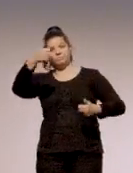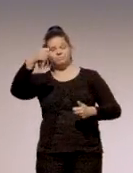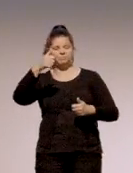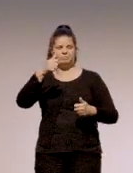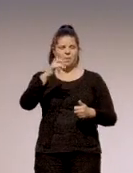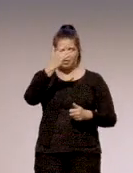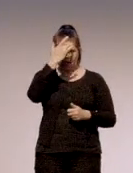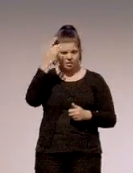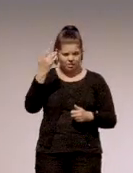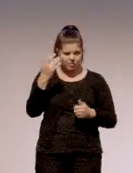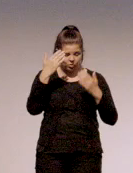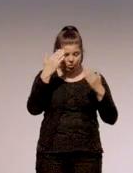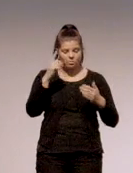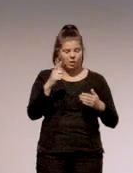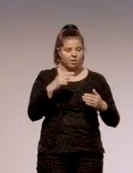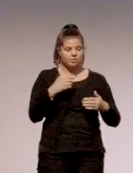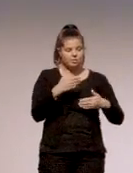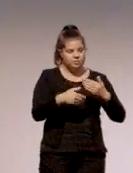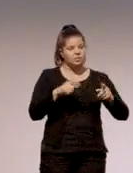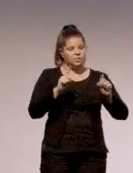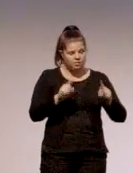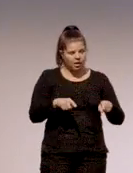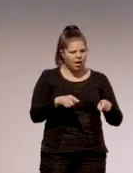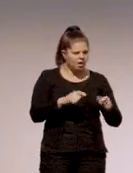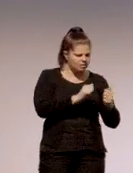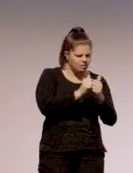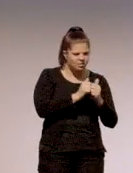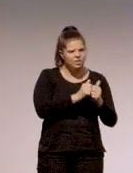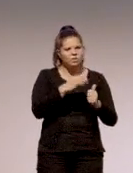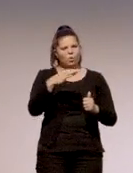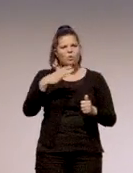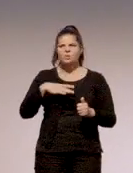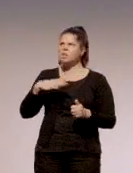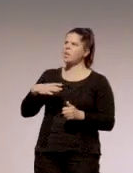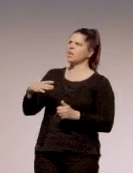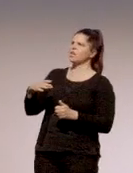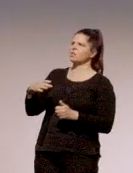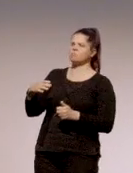a lot of this stuff happening without necessarily having to go to those higher governance levels in the first instance. Yeah, thank you.